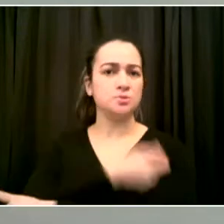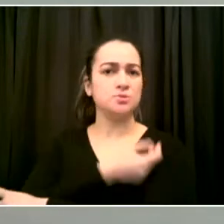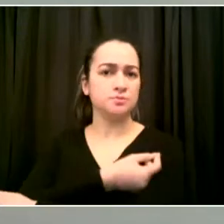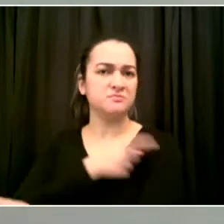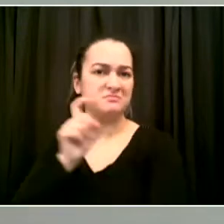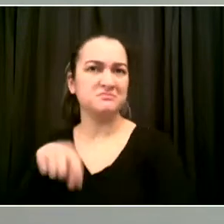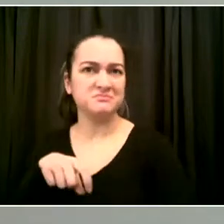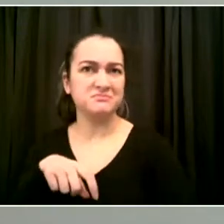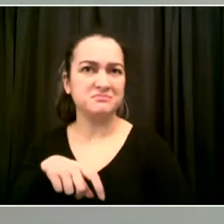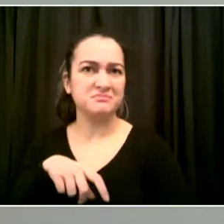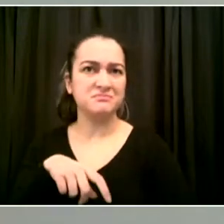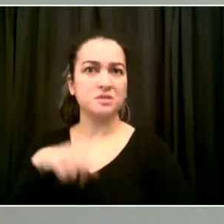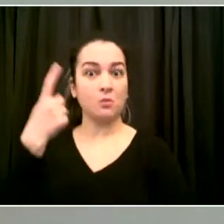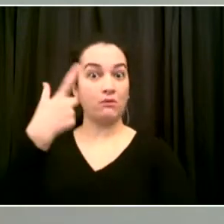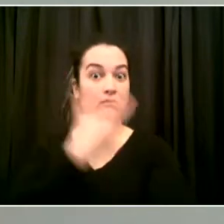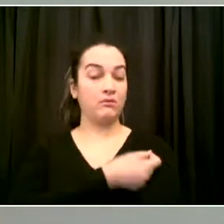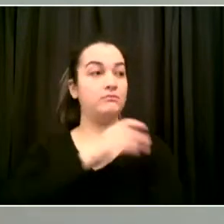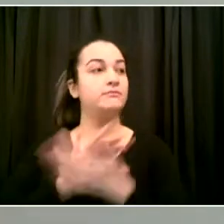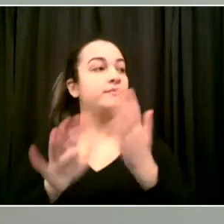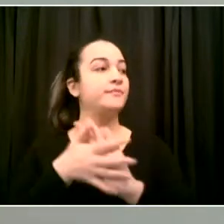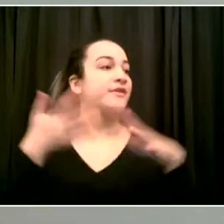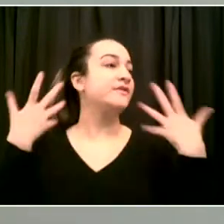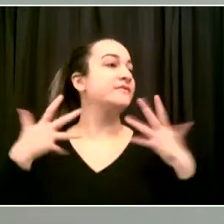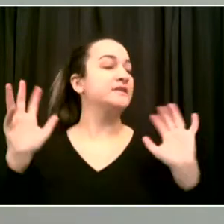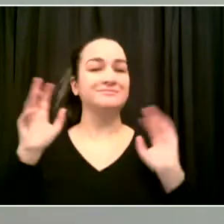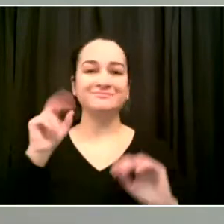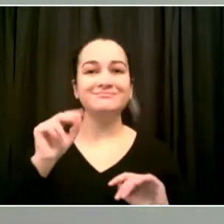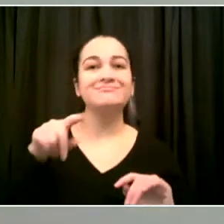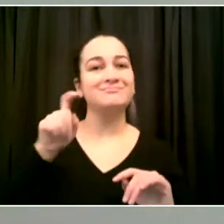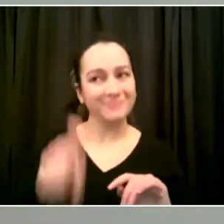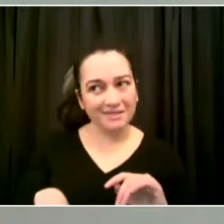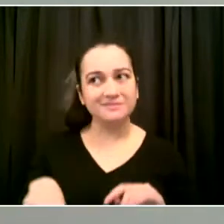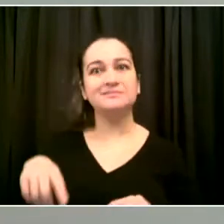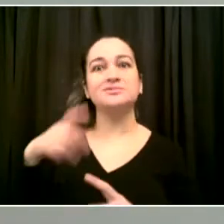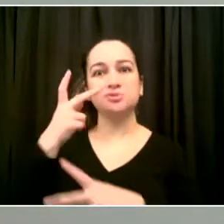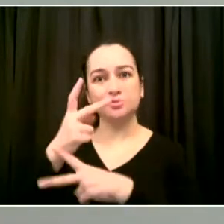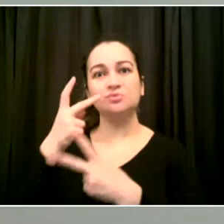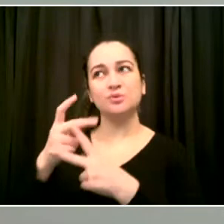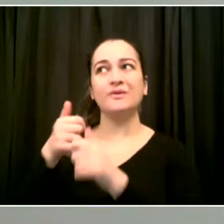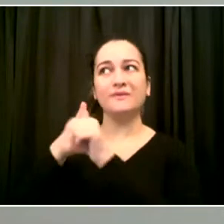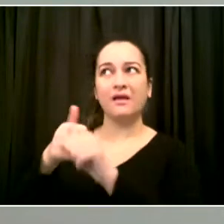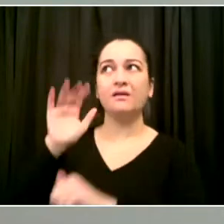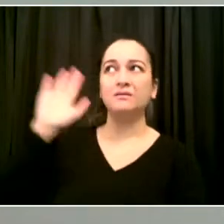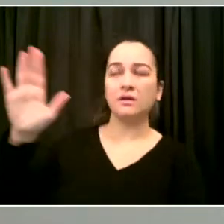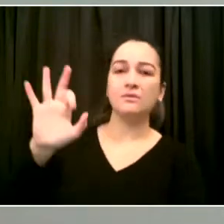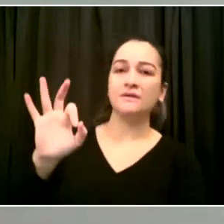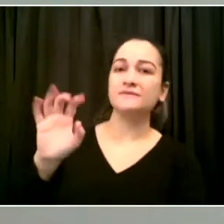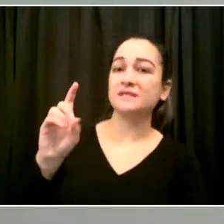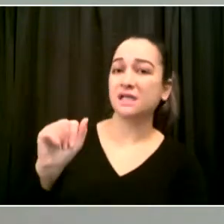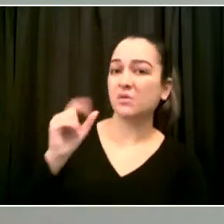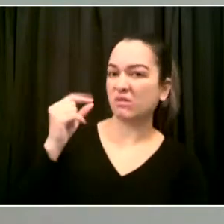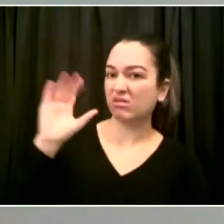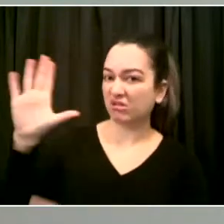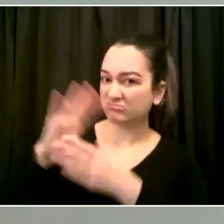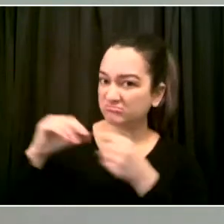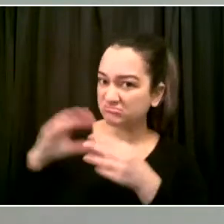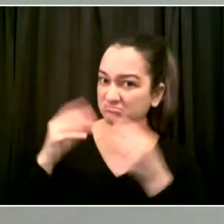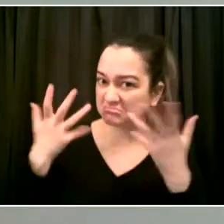OHJNSON & JOHNSON GETS APPROVED TO GIVE THEM A SINGLE DOSE. IF WE E ARLEN MORE INFORMAMATIONTIONTO